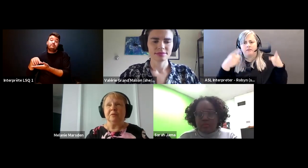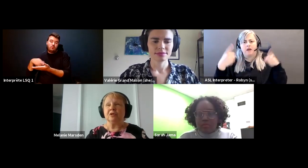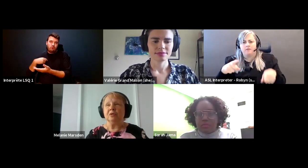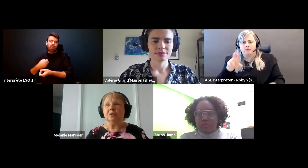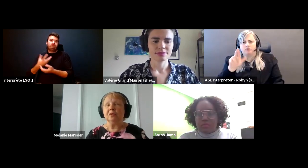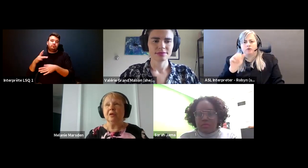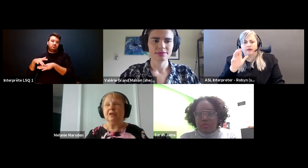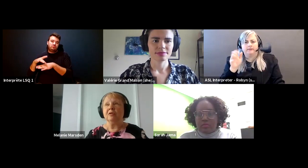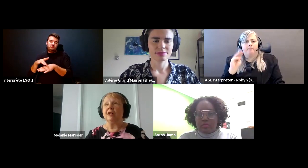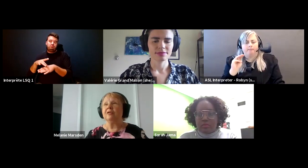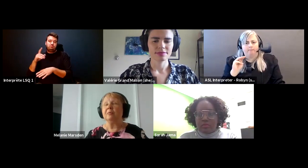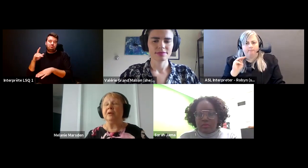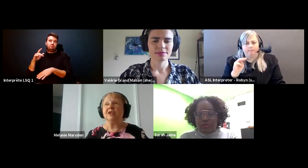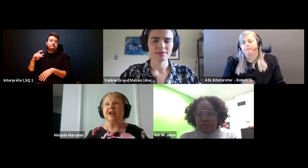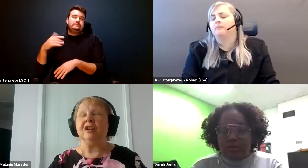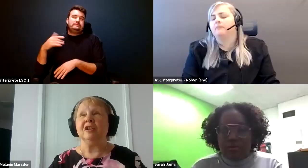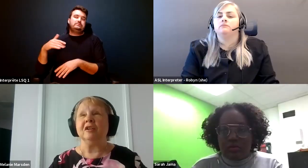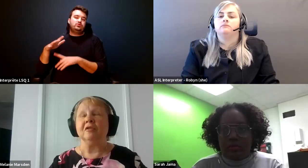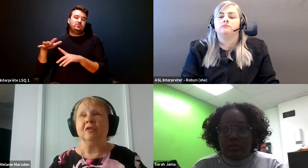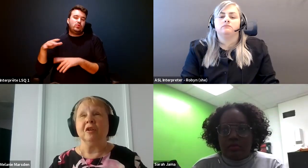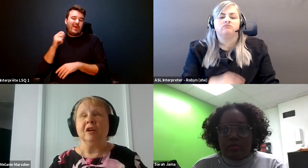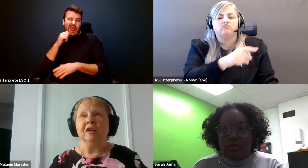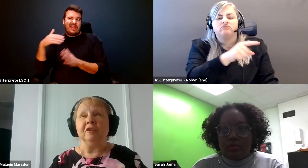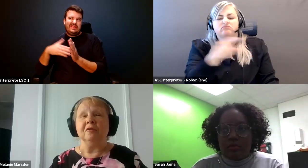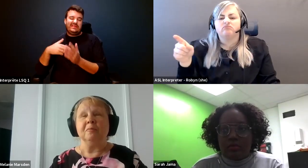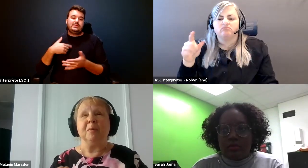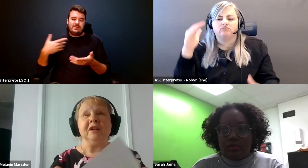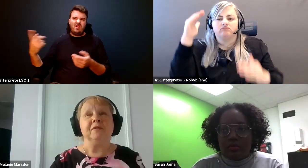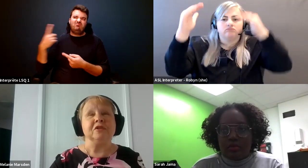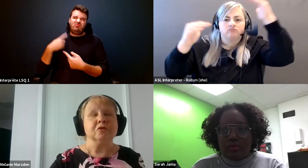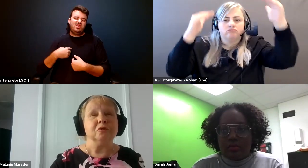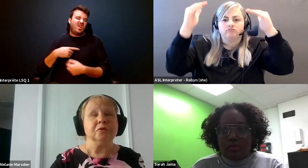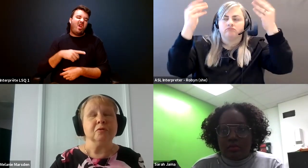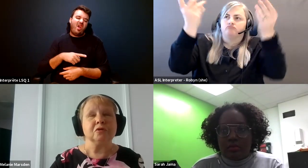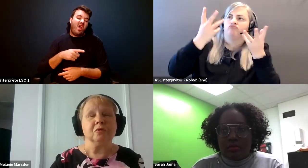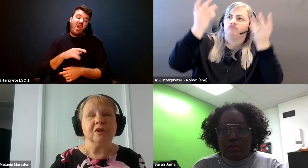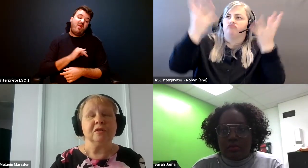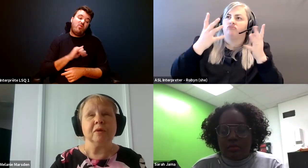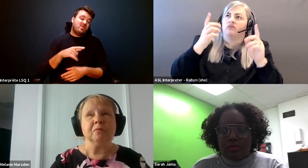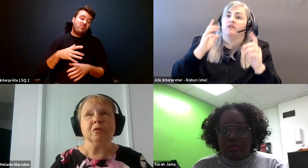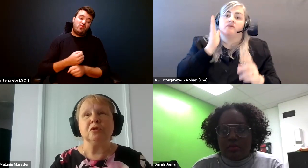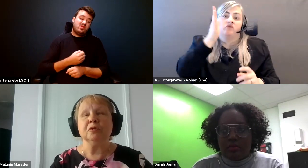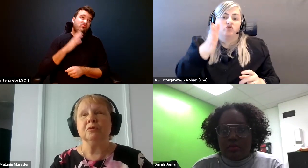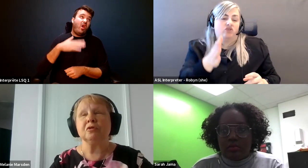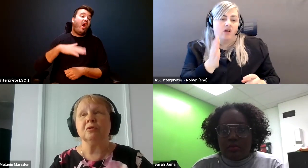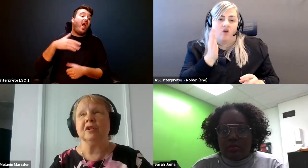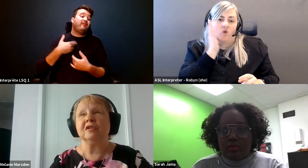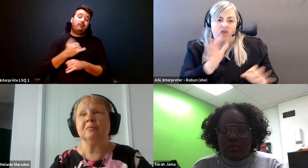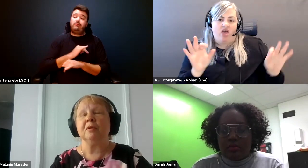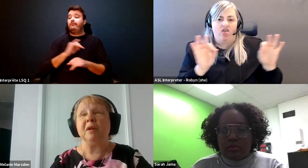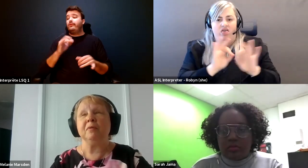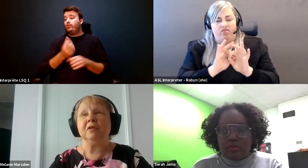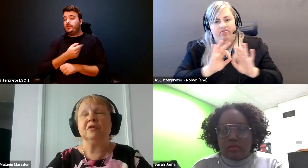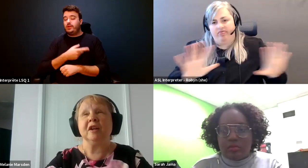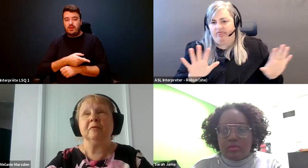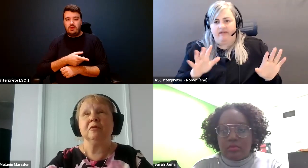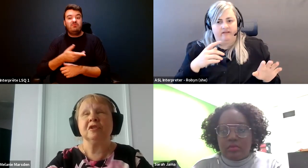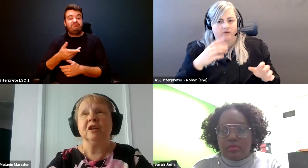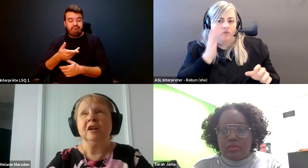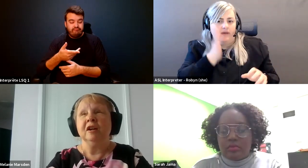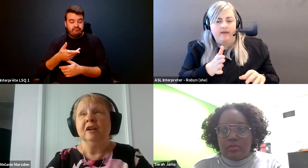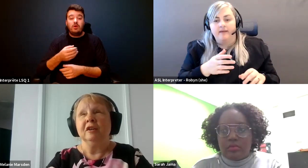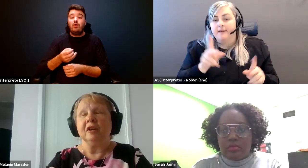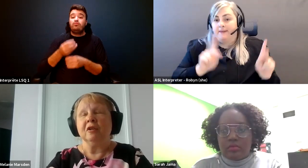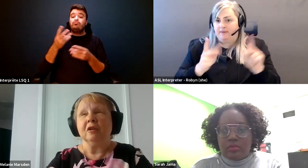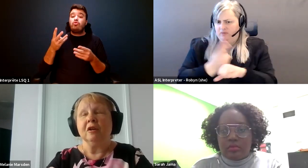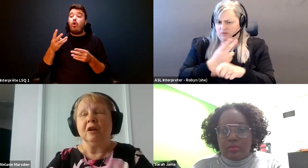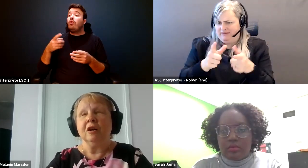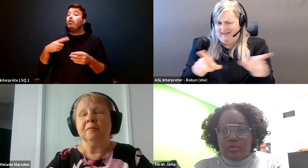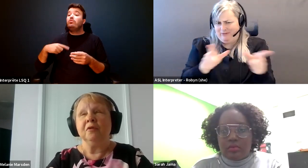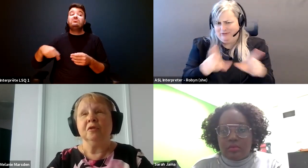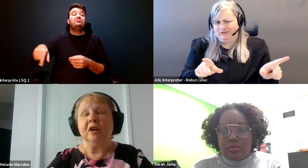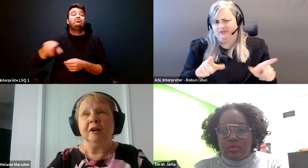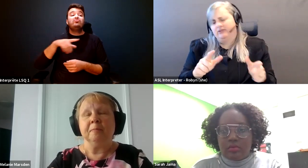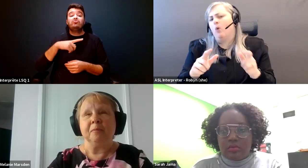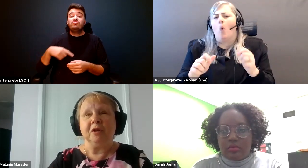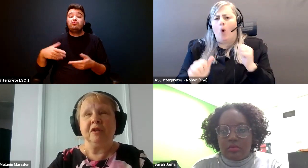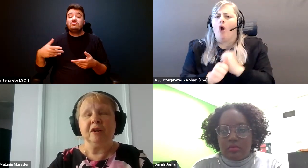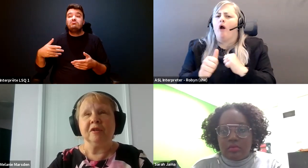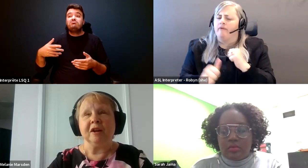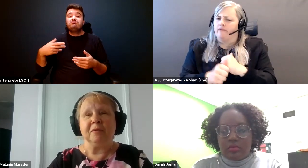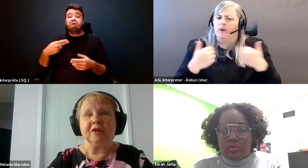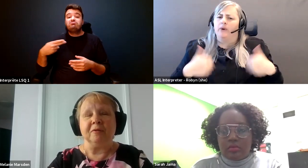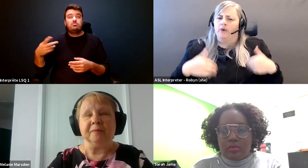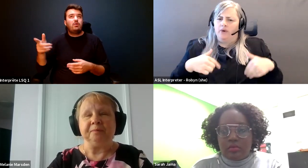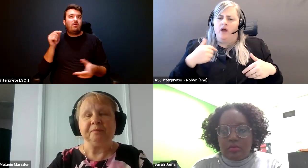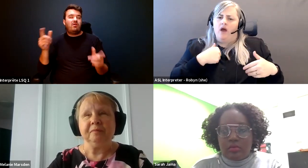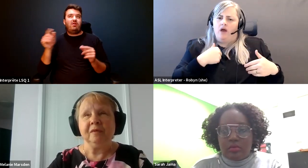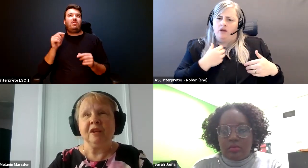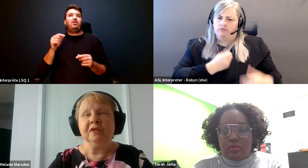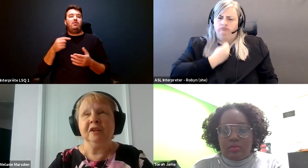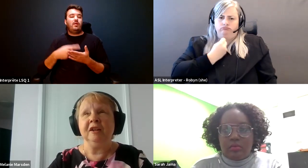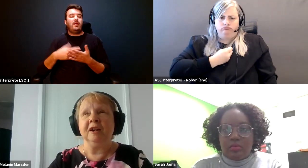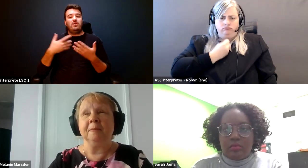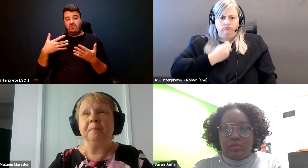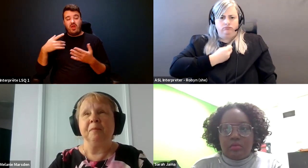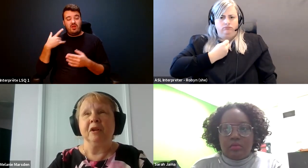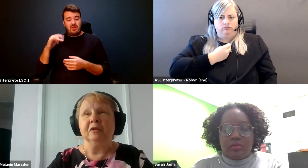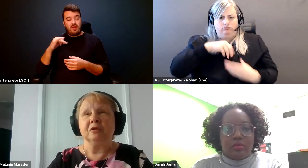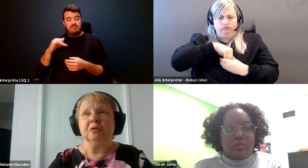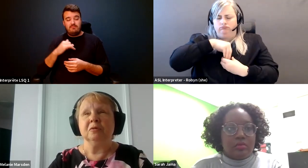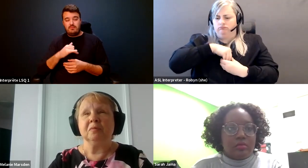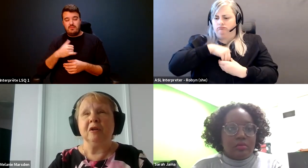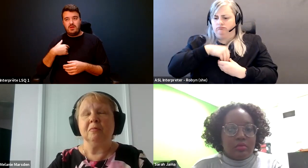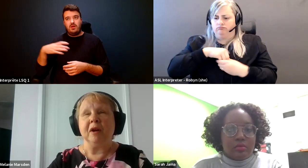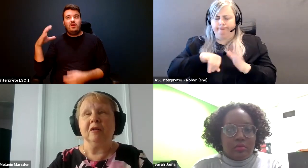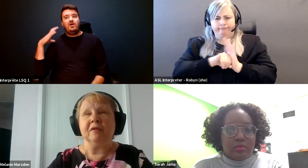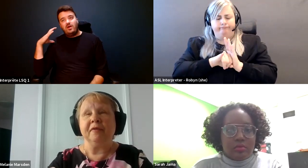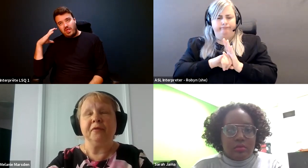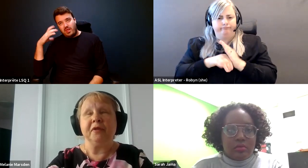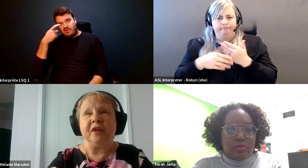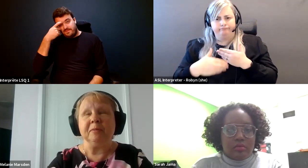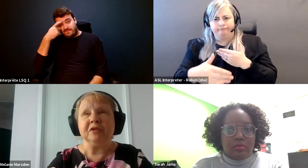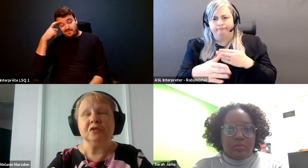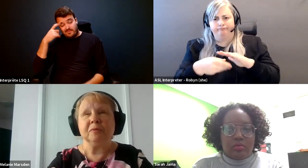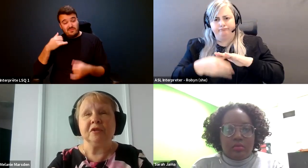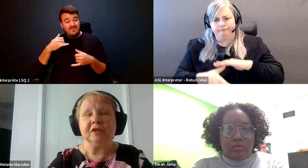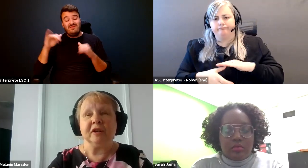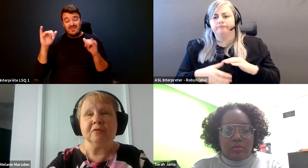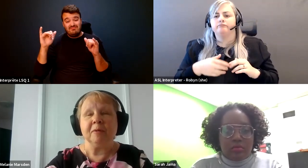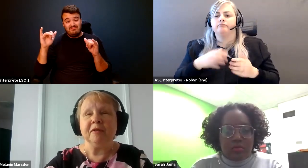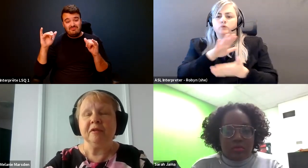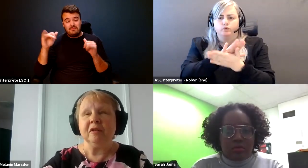Melanie Marsden: I was told you're not going to amount to anything you know many of us are told those stories and when we're told those stories and when people use languages that are harmful you carry that with you the school was well aware of the family situation that I grew up in.